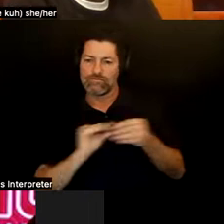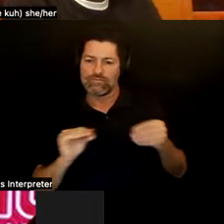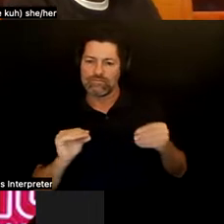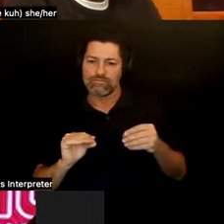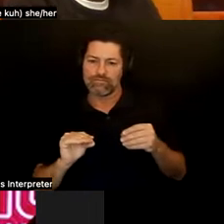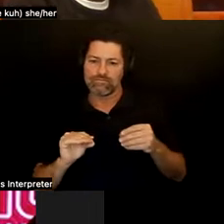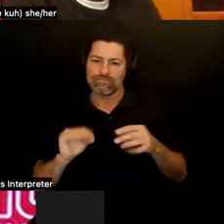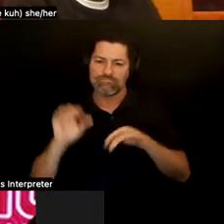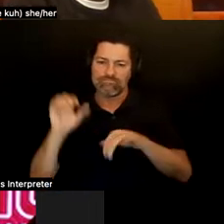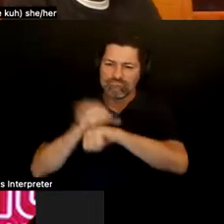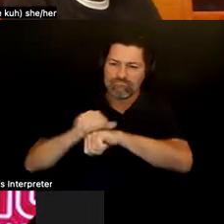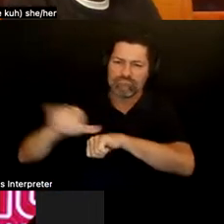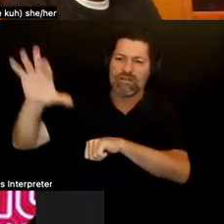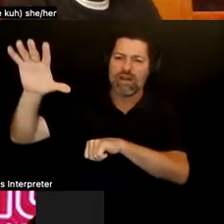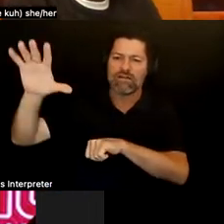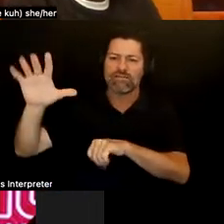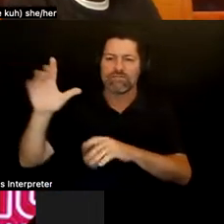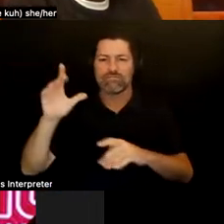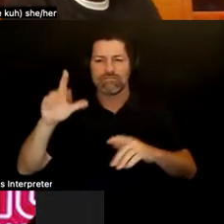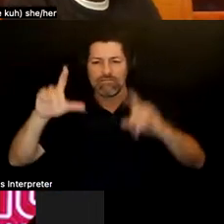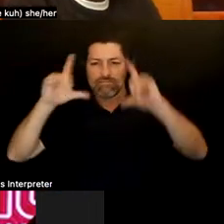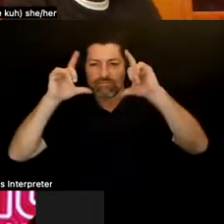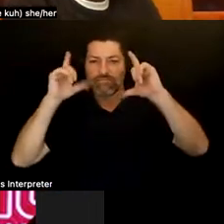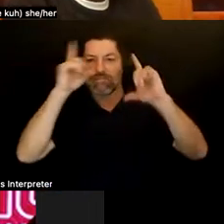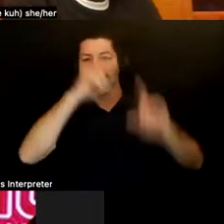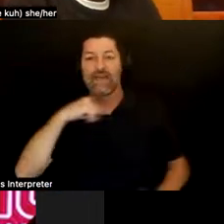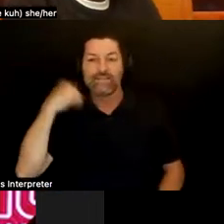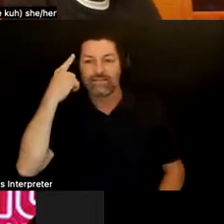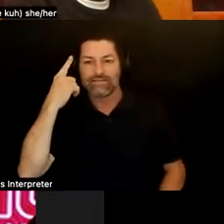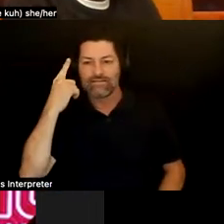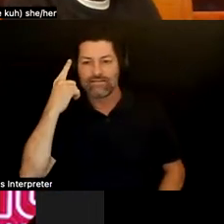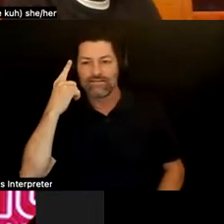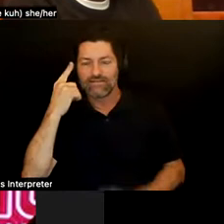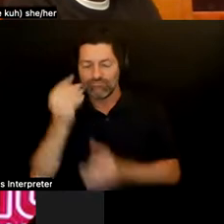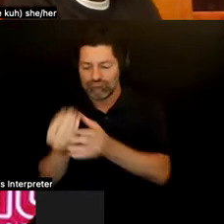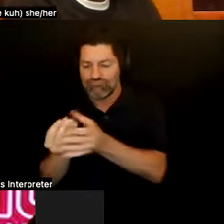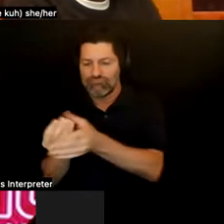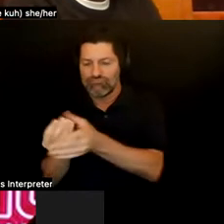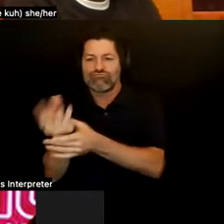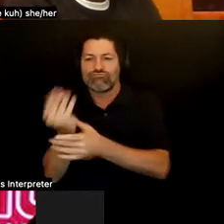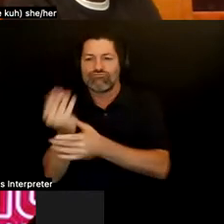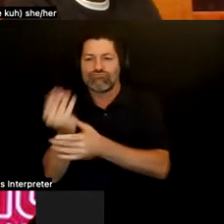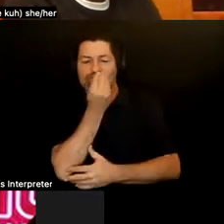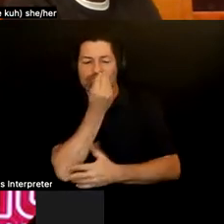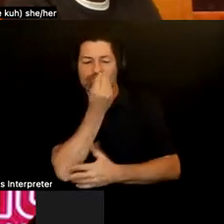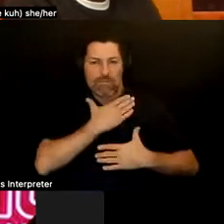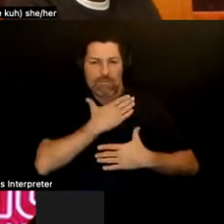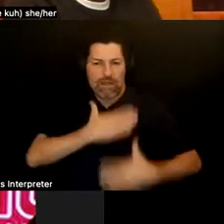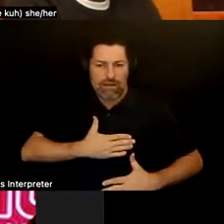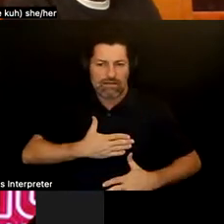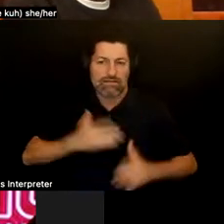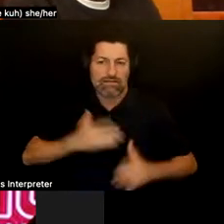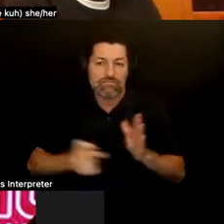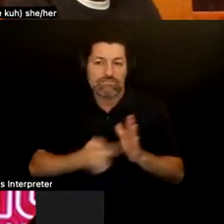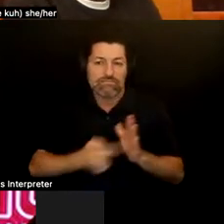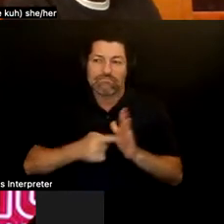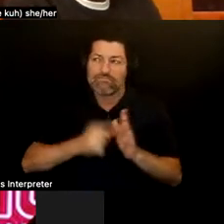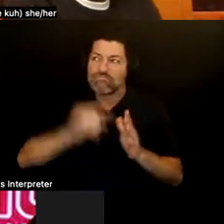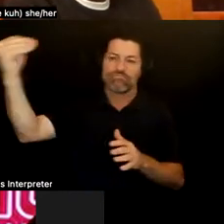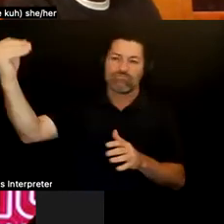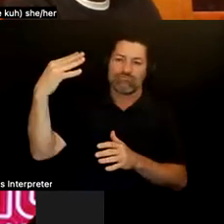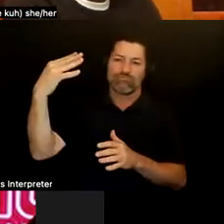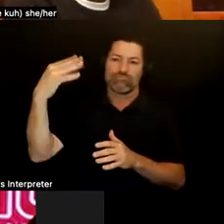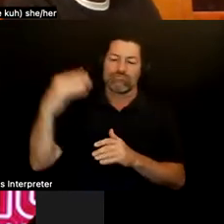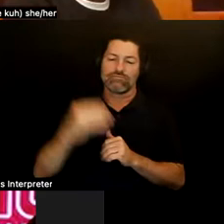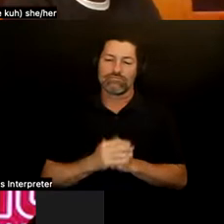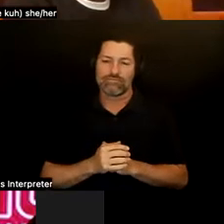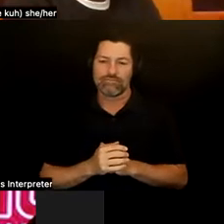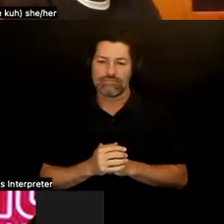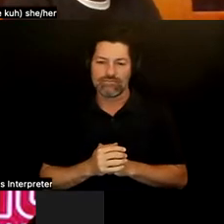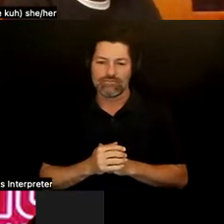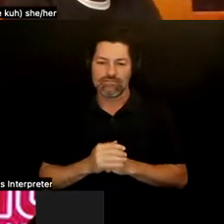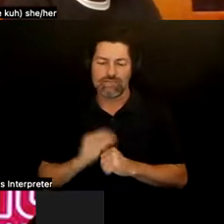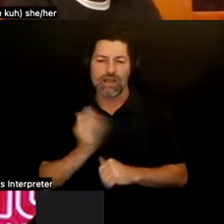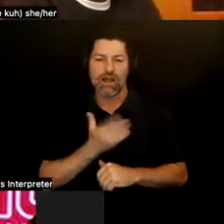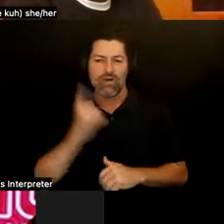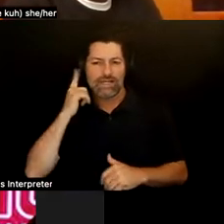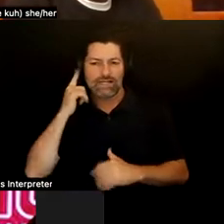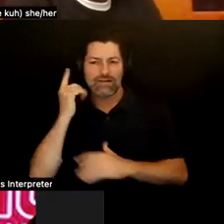20:20:01 and faces and flowers and bodies, occasionally sunshine to our ears, hands,